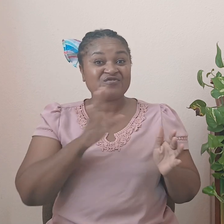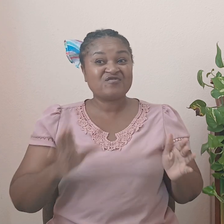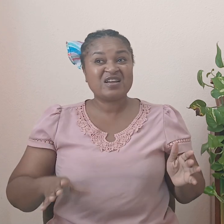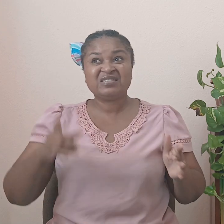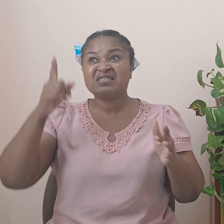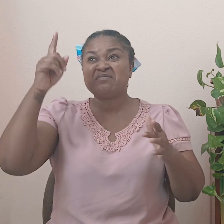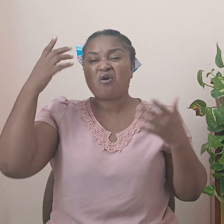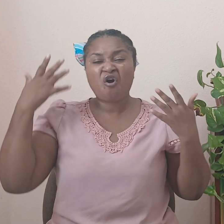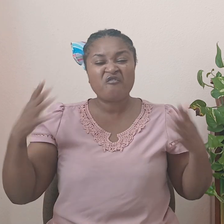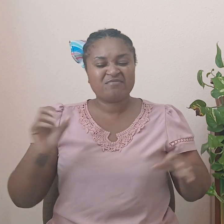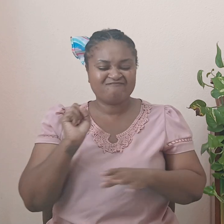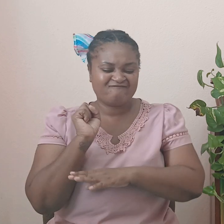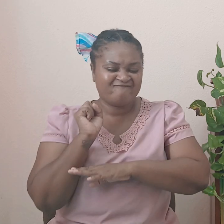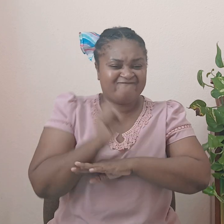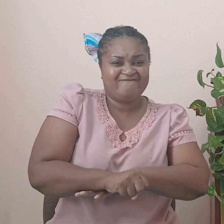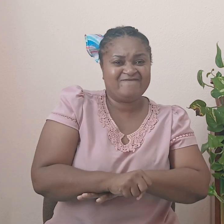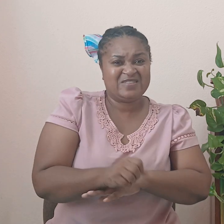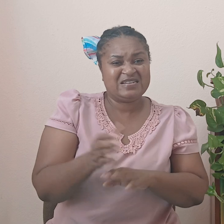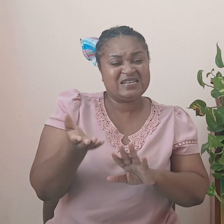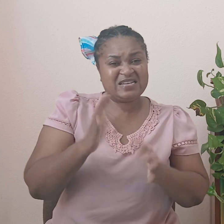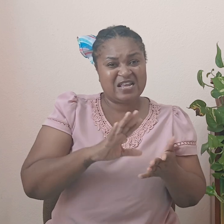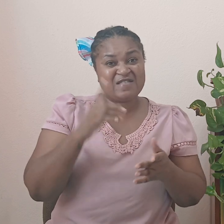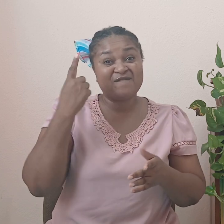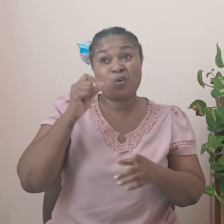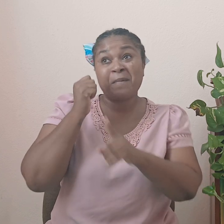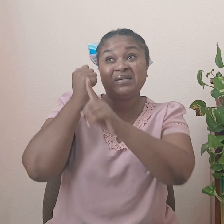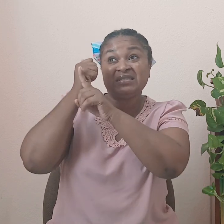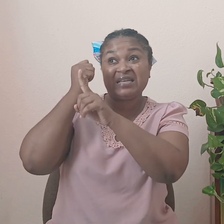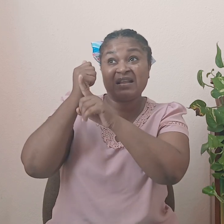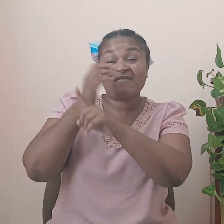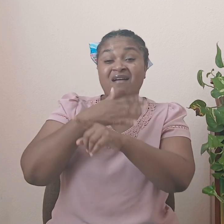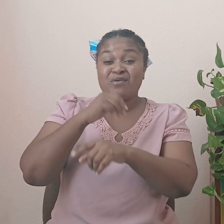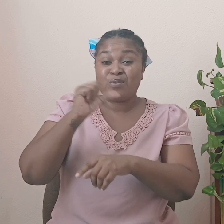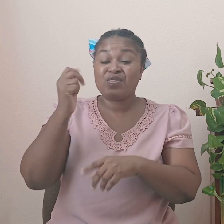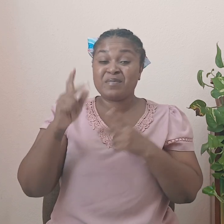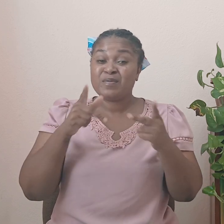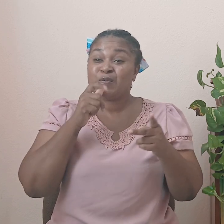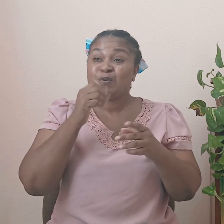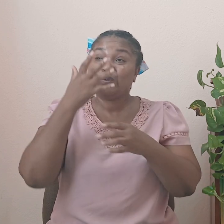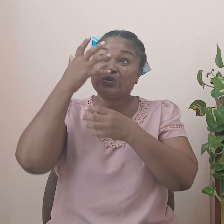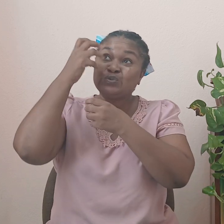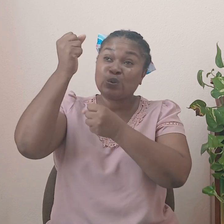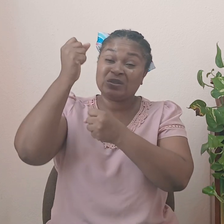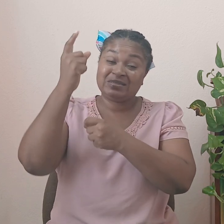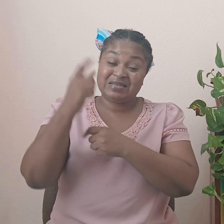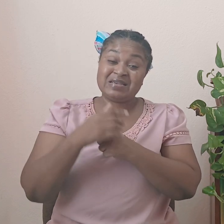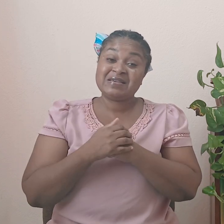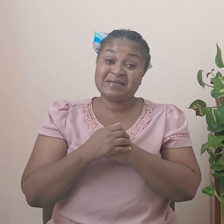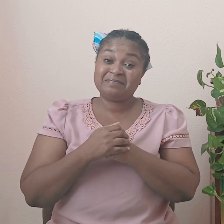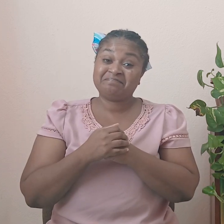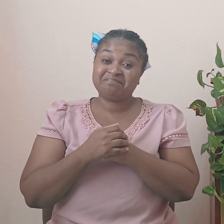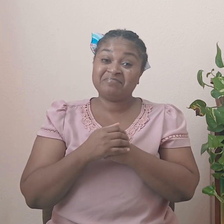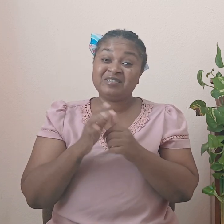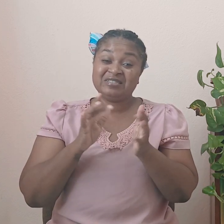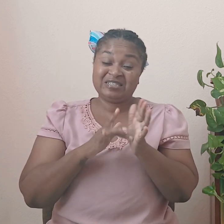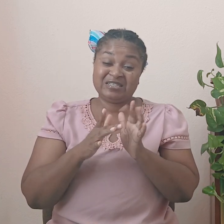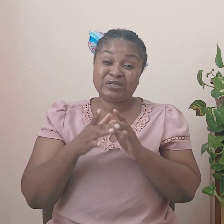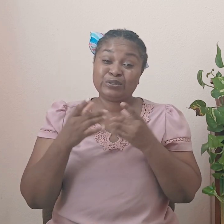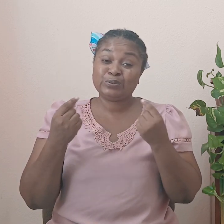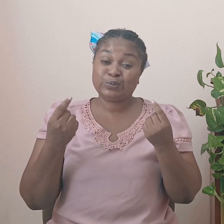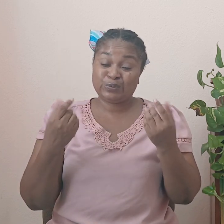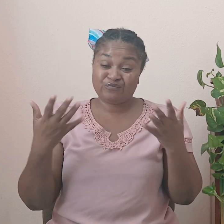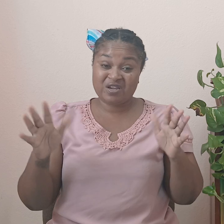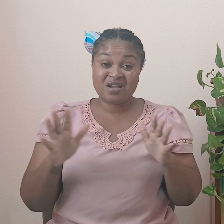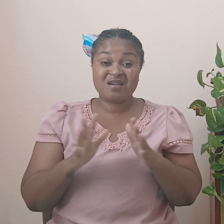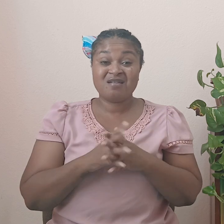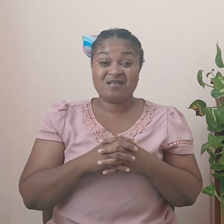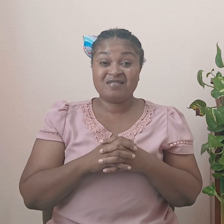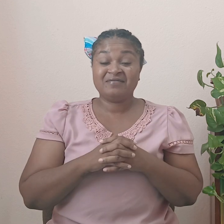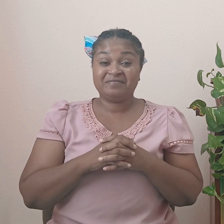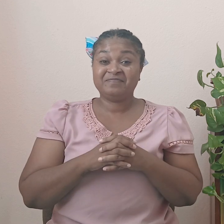for Himself, and for those who trust in Him.